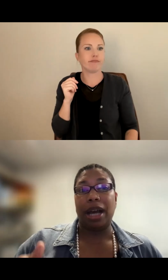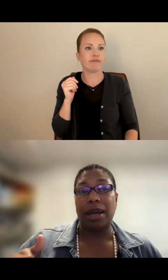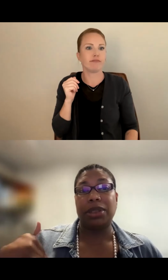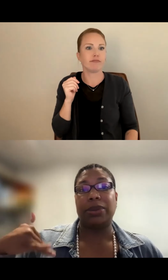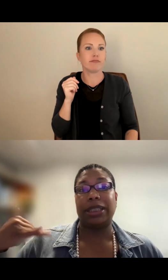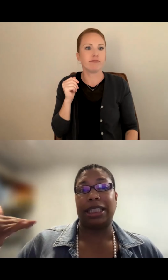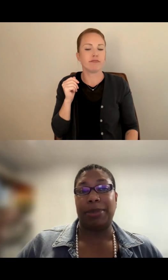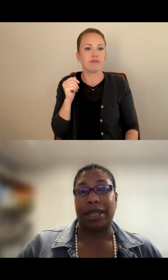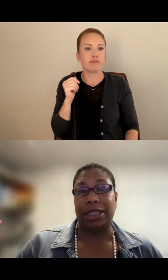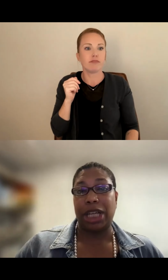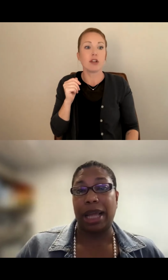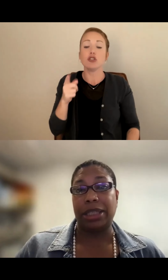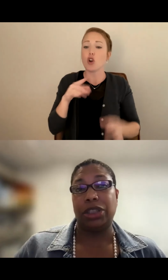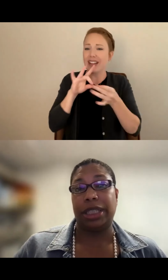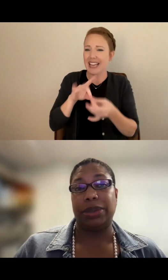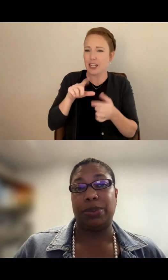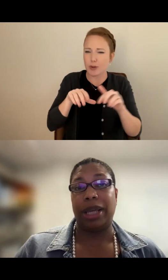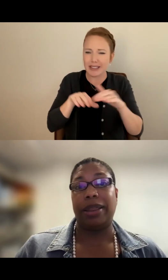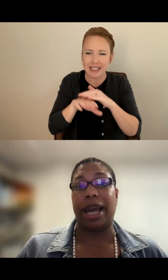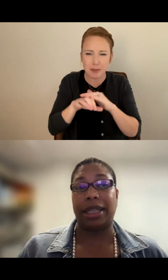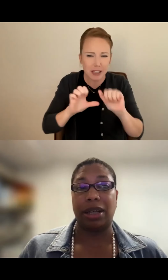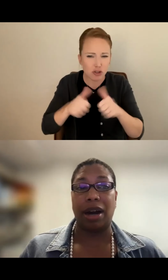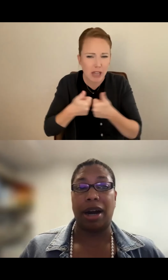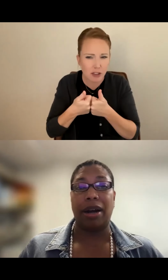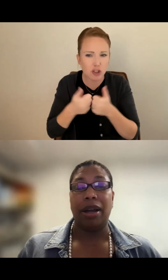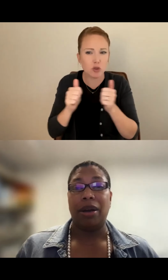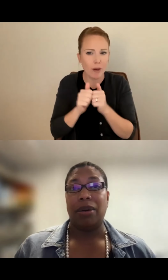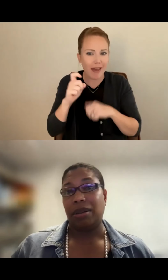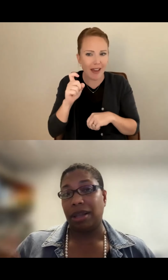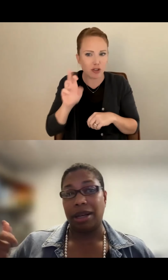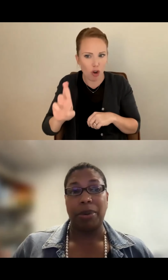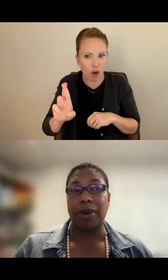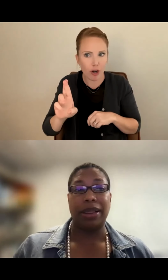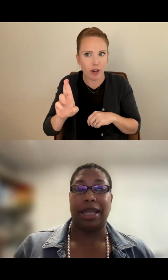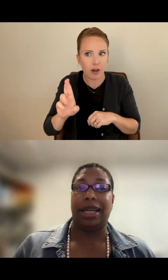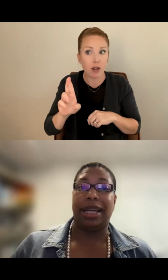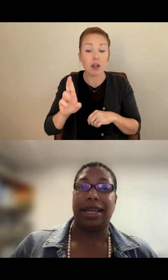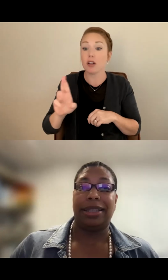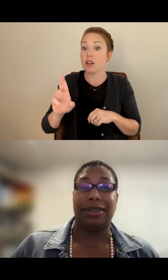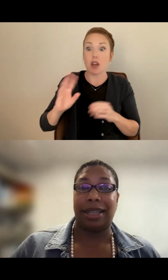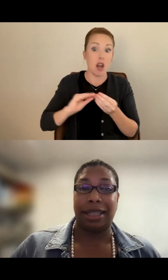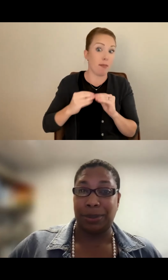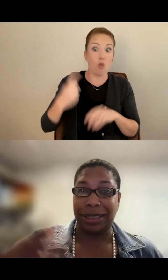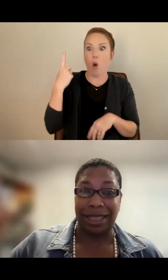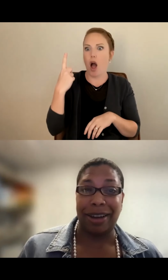When it comes to accessibility challenges with XR, the number one thing, as we see